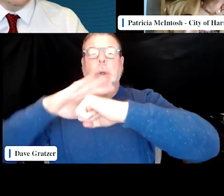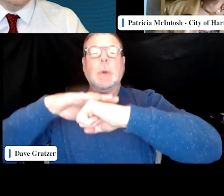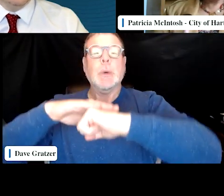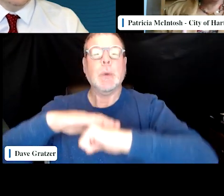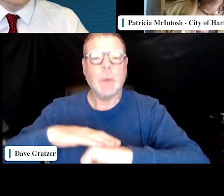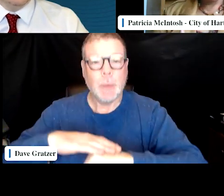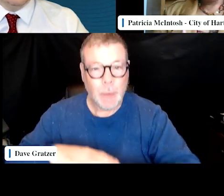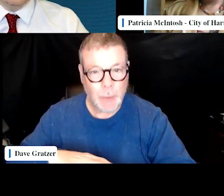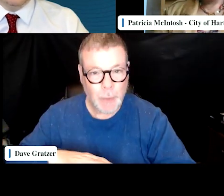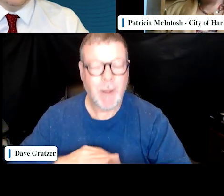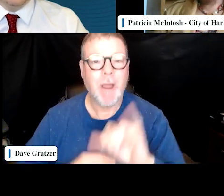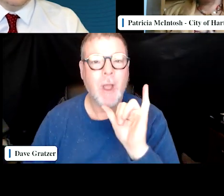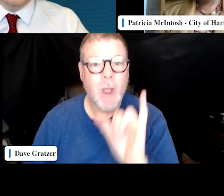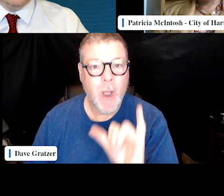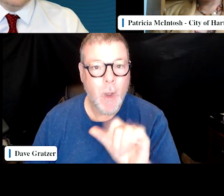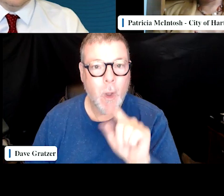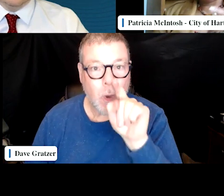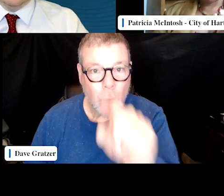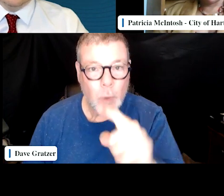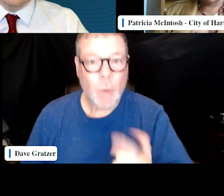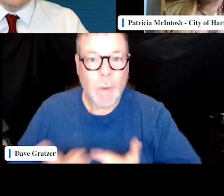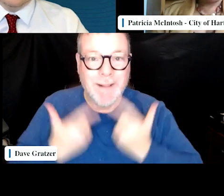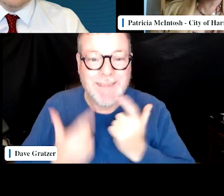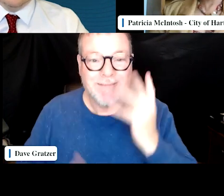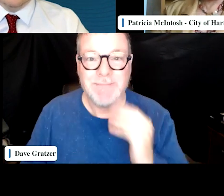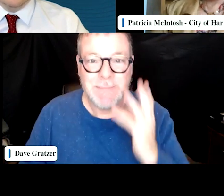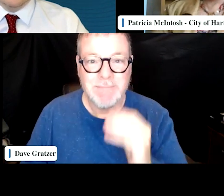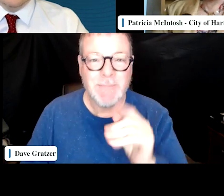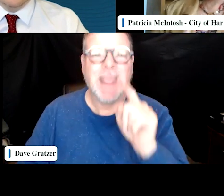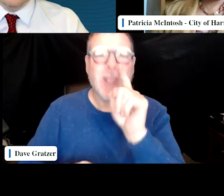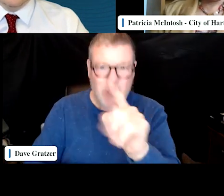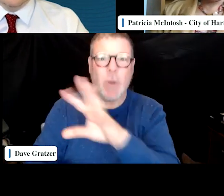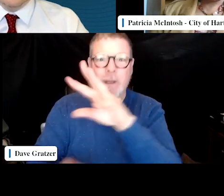to, "Oh, you have lived experience, you're even more clued into this than we are,